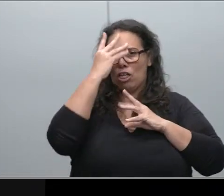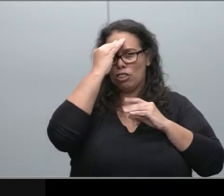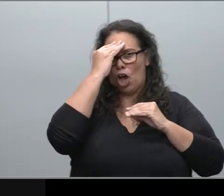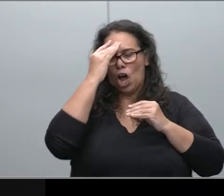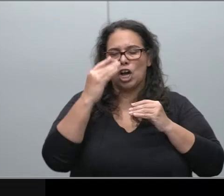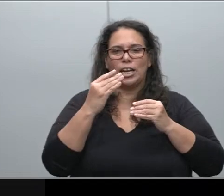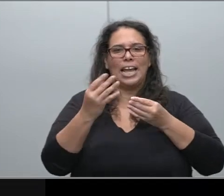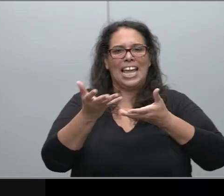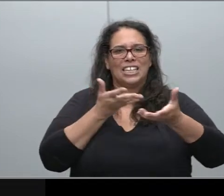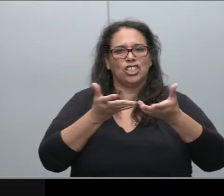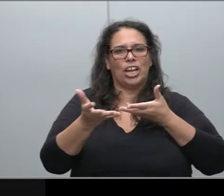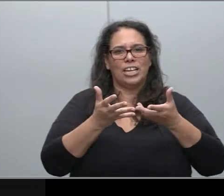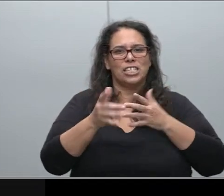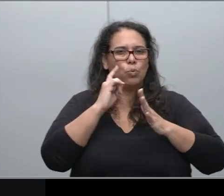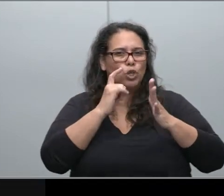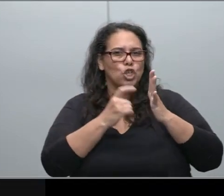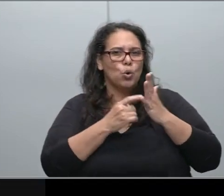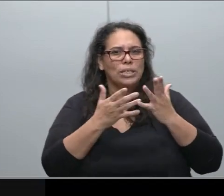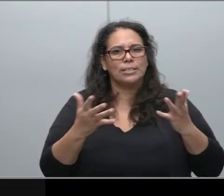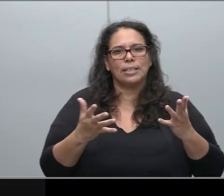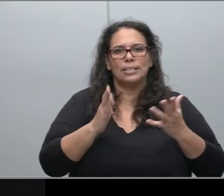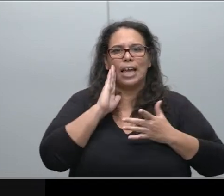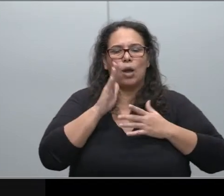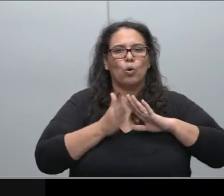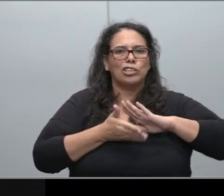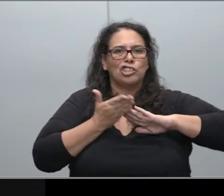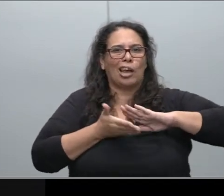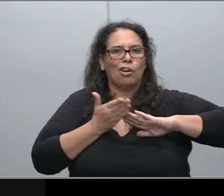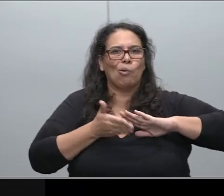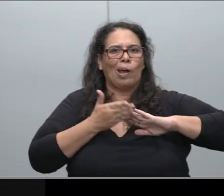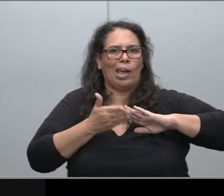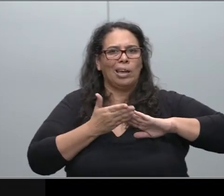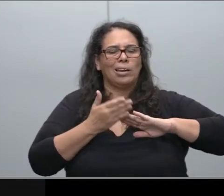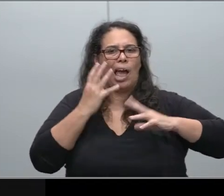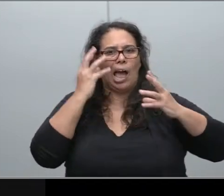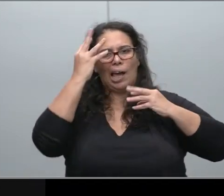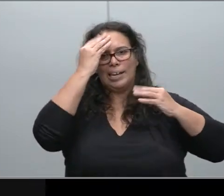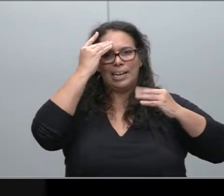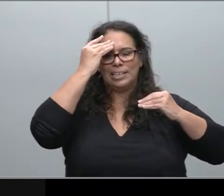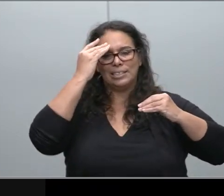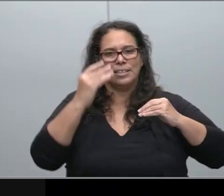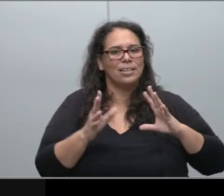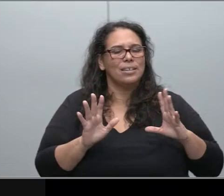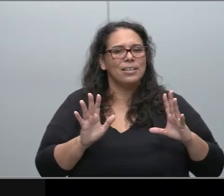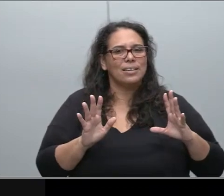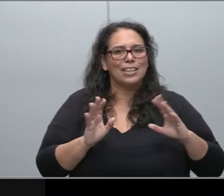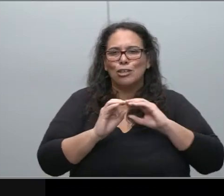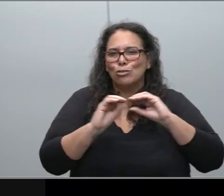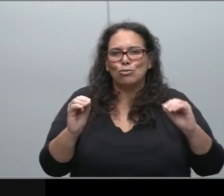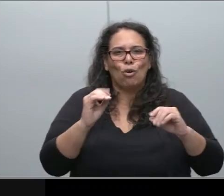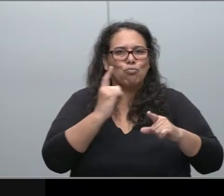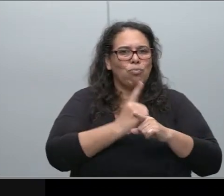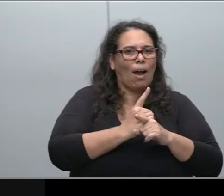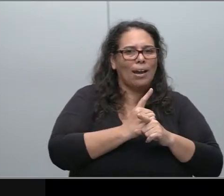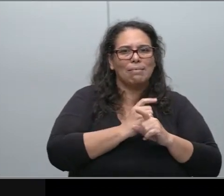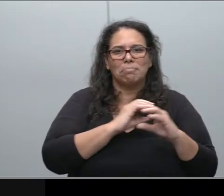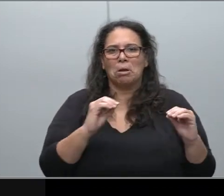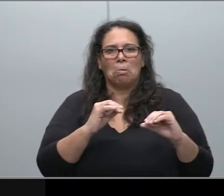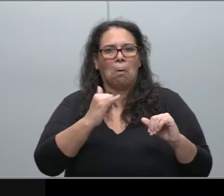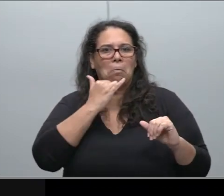All right. So it's also, the link is in the chat if that's easiest for you to click on. And it's just for the first one and I'll add them as we go. So we have 10 participants in. Great job.